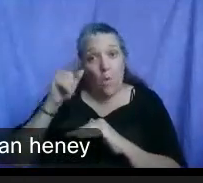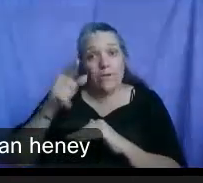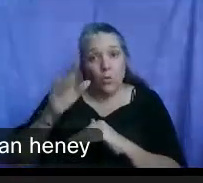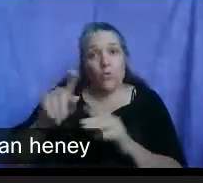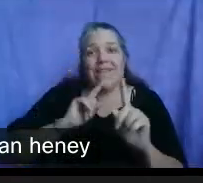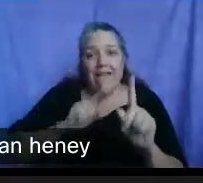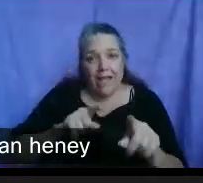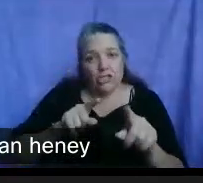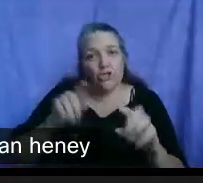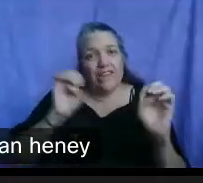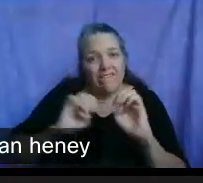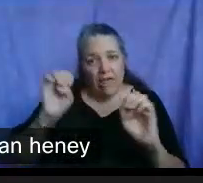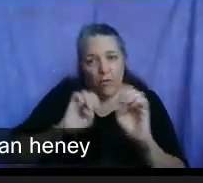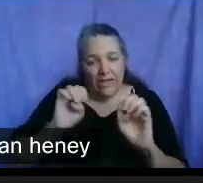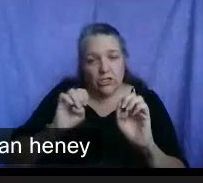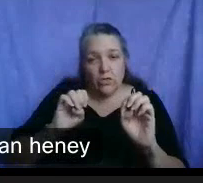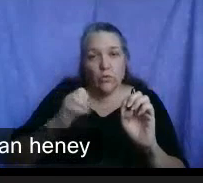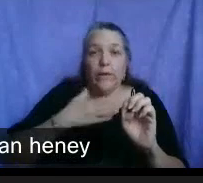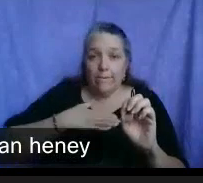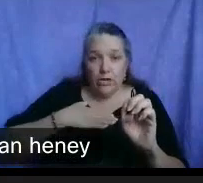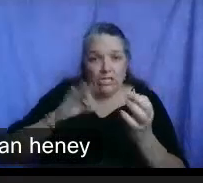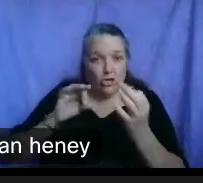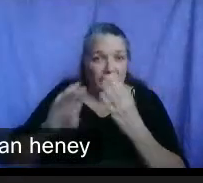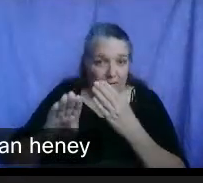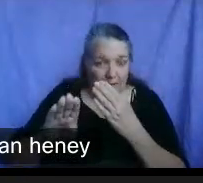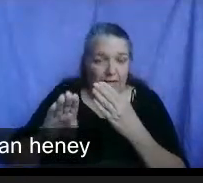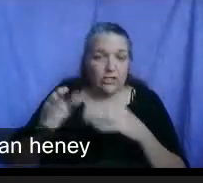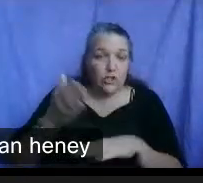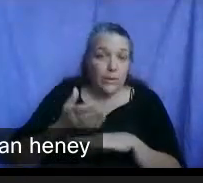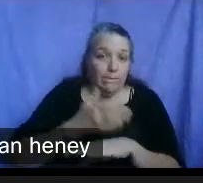as we are always looking for ways to improve our training. As you know,